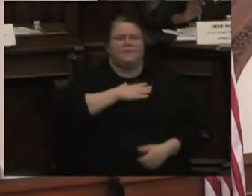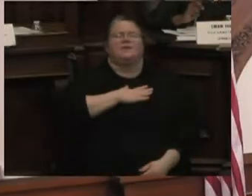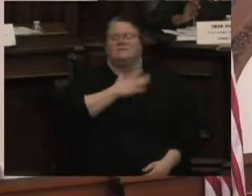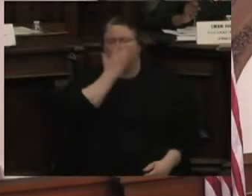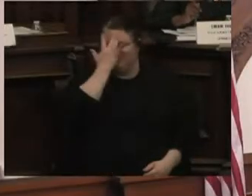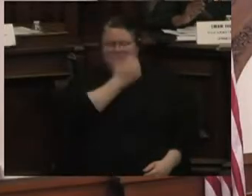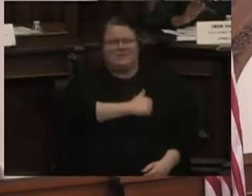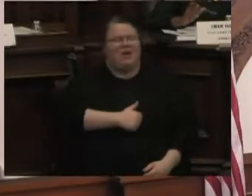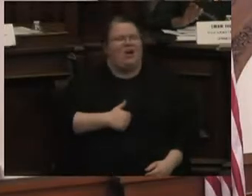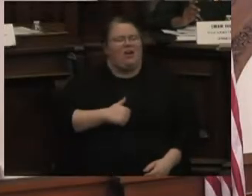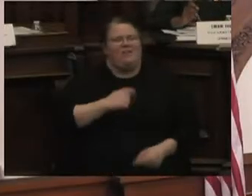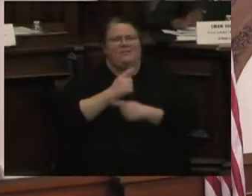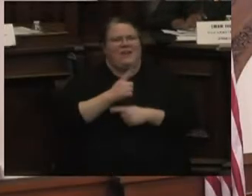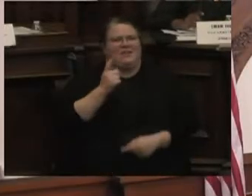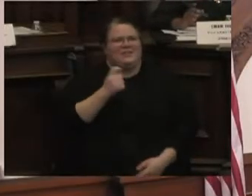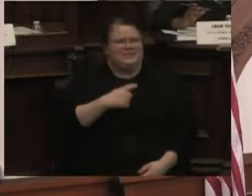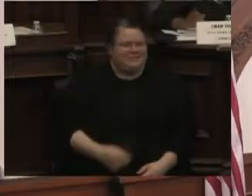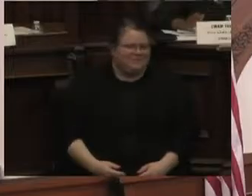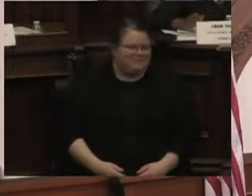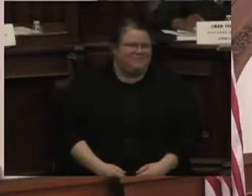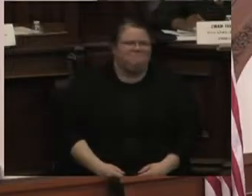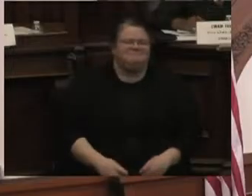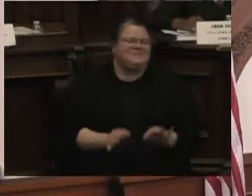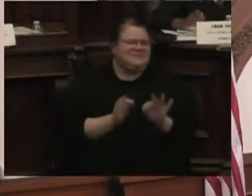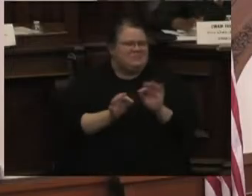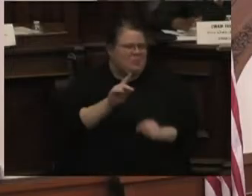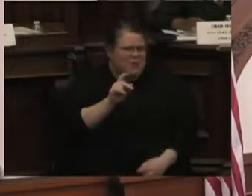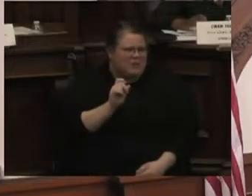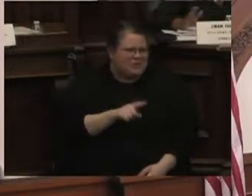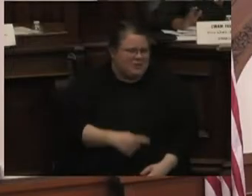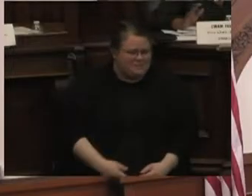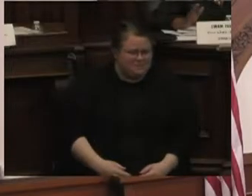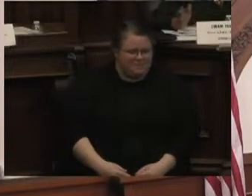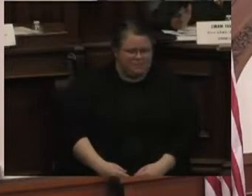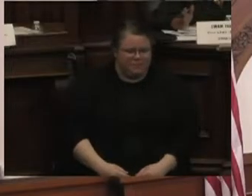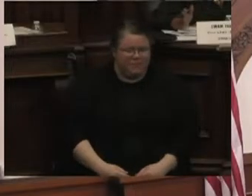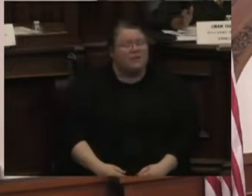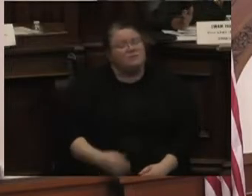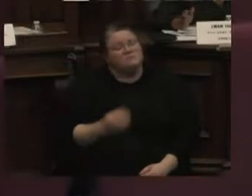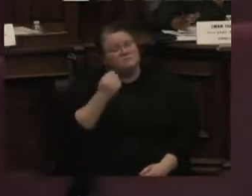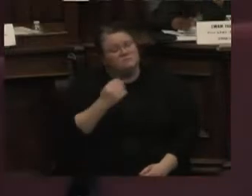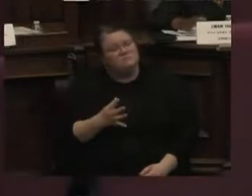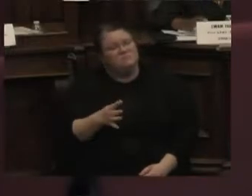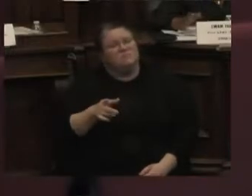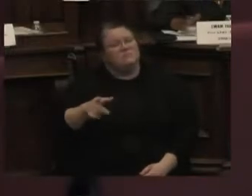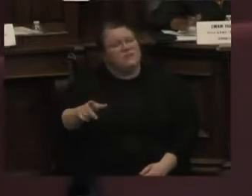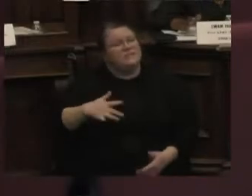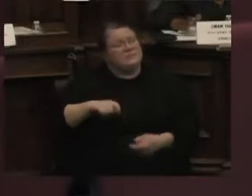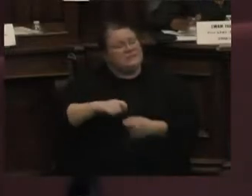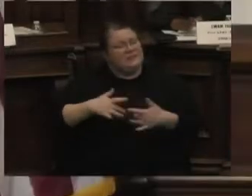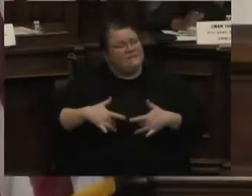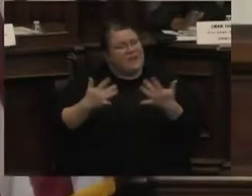time as possible. Okay. And with my question, oh, I'm sorry.